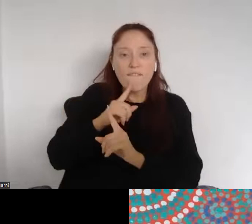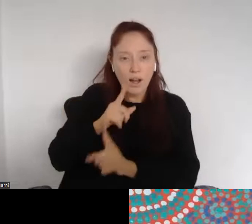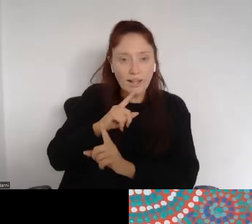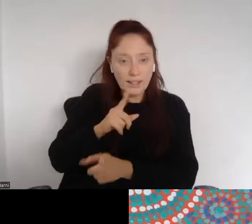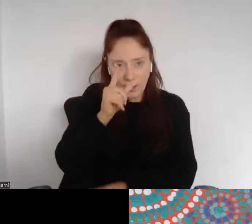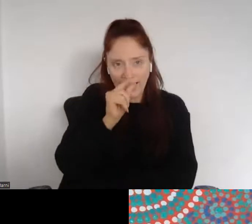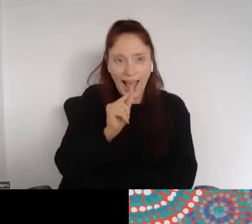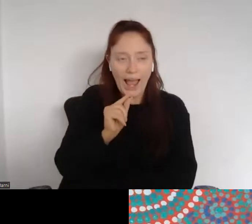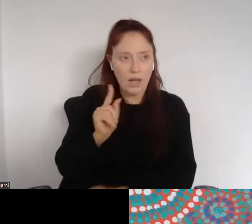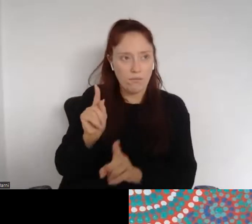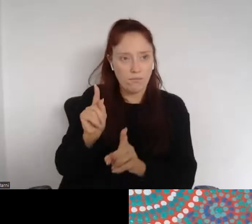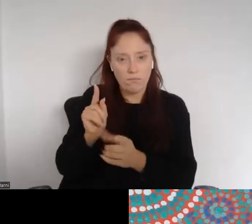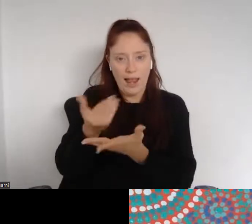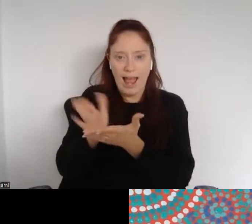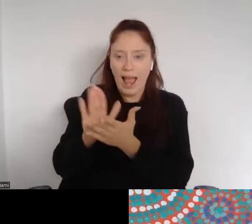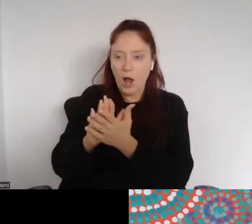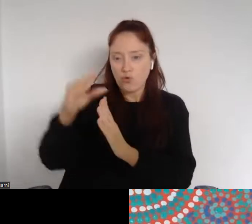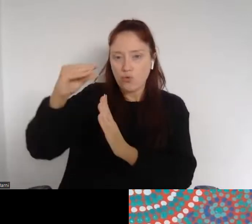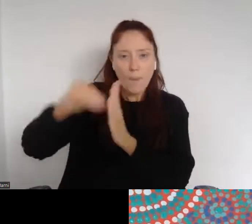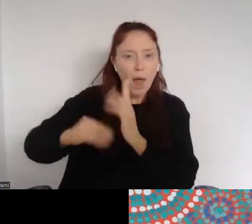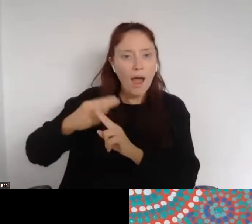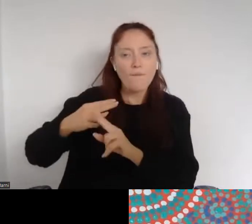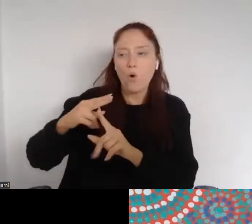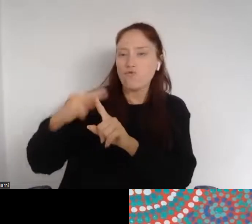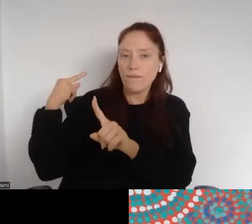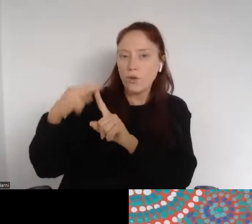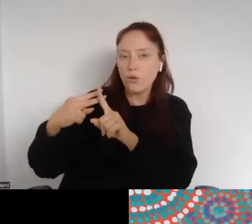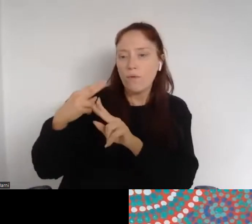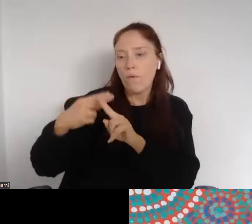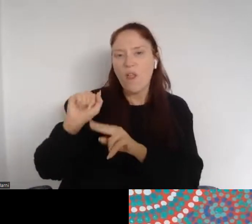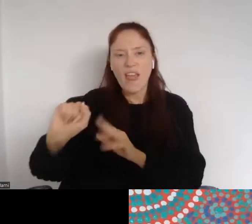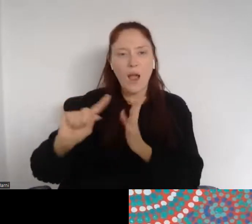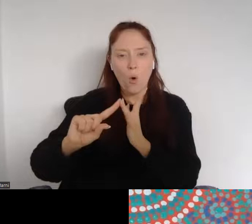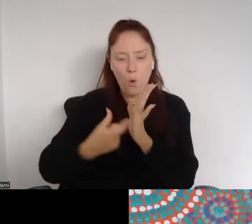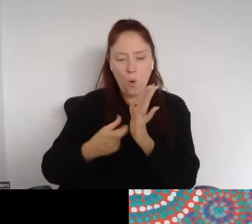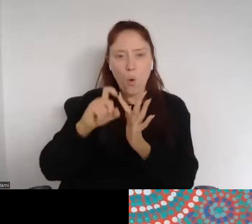they might go around applying for a review of the order and who they might want to consider